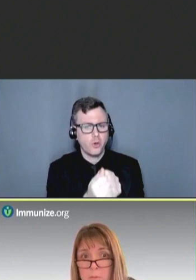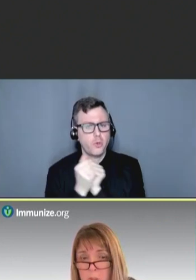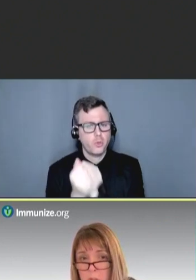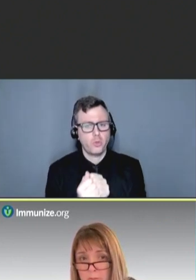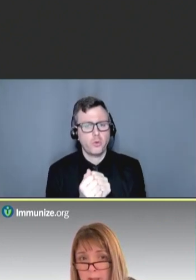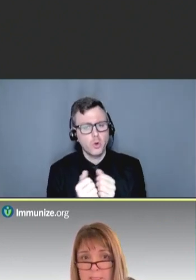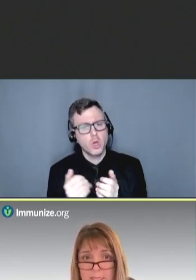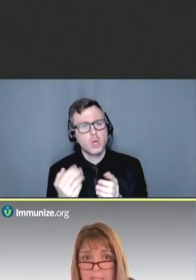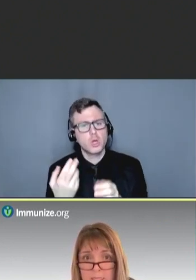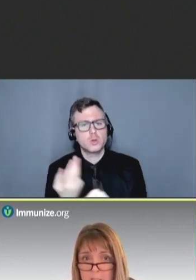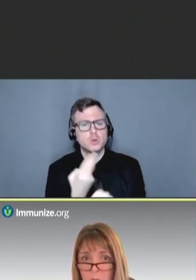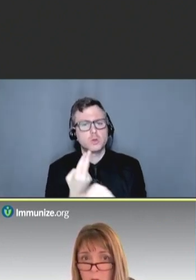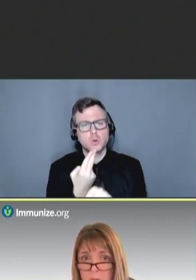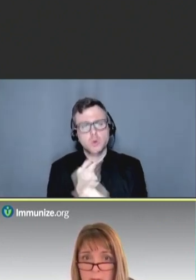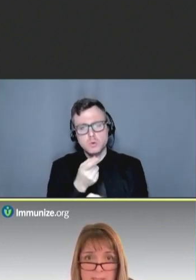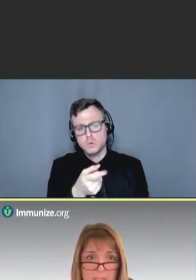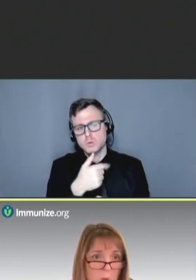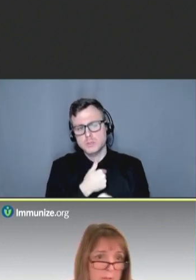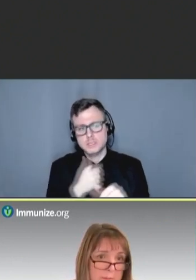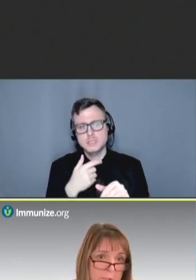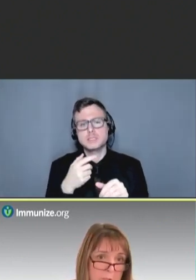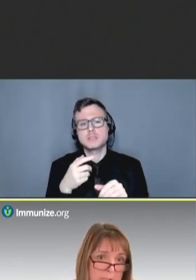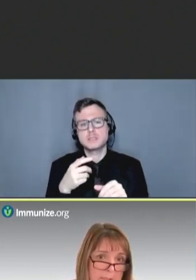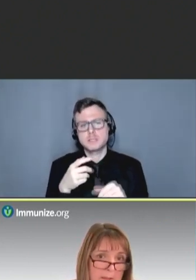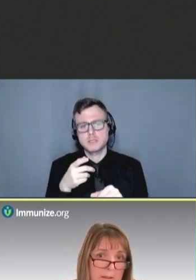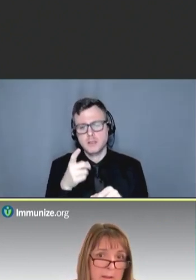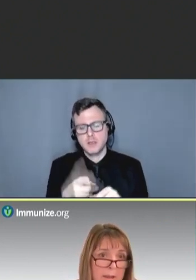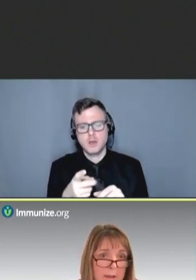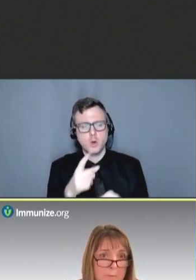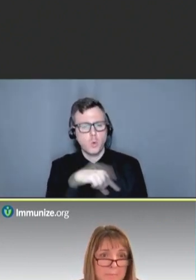maternal vaccine and adult Composite Quality Measures?